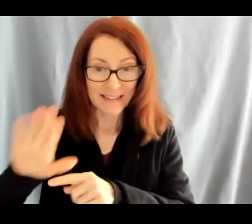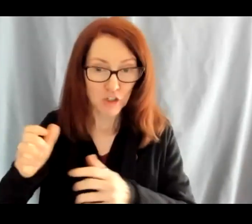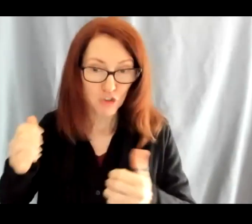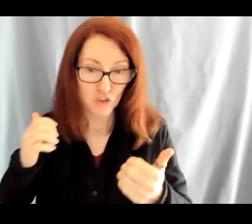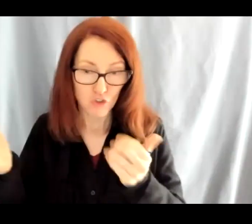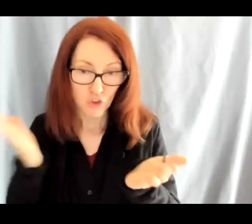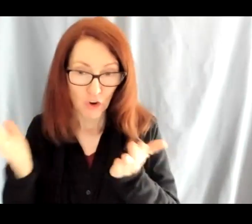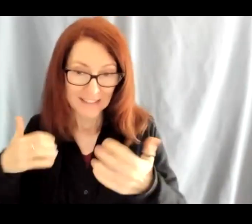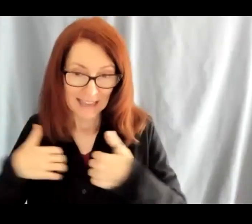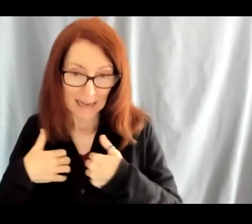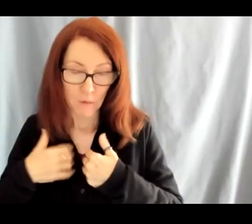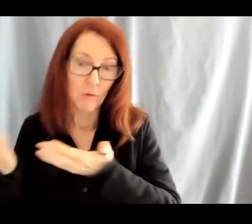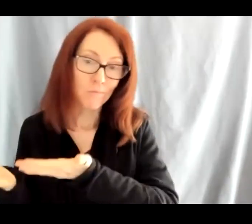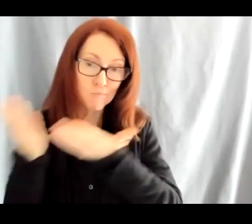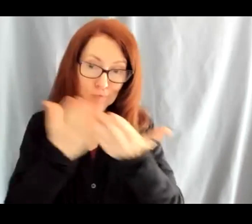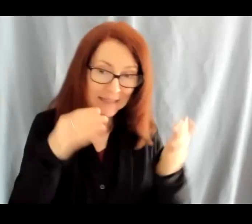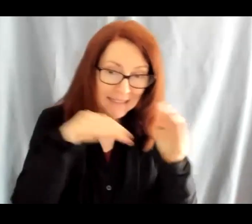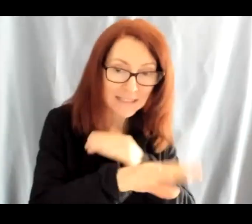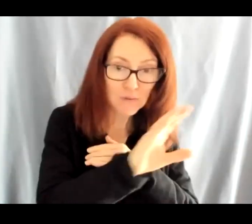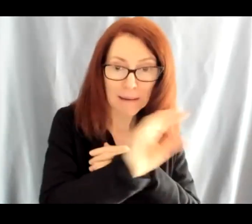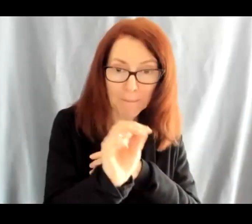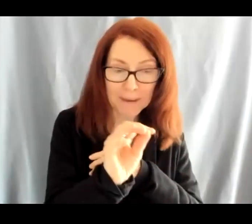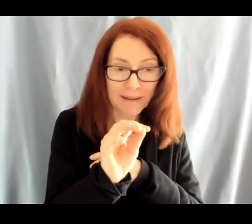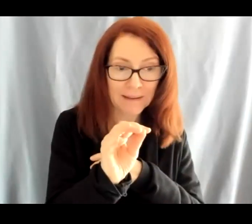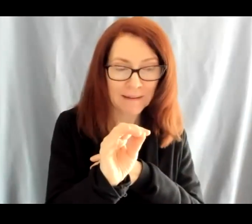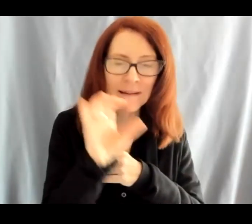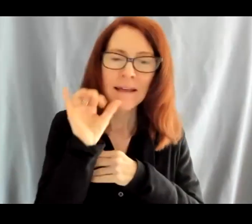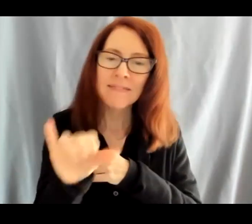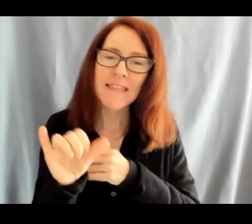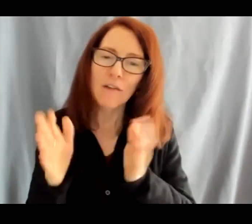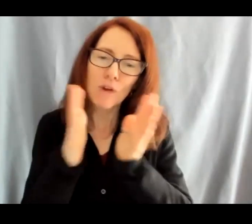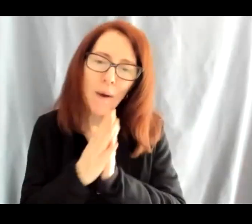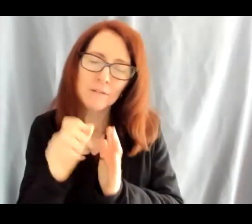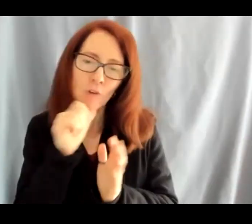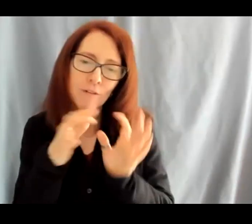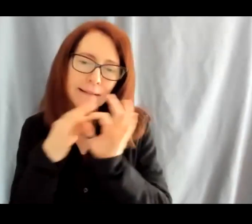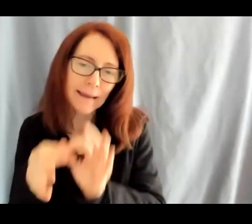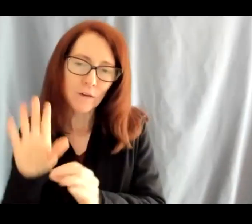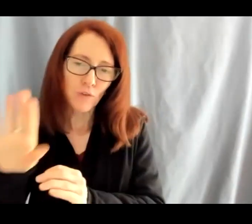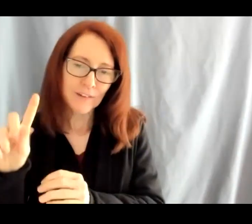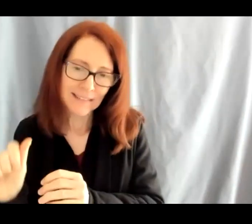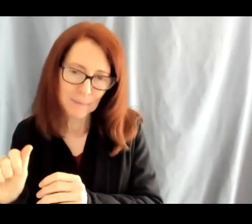that that request isn't related to their disability and therefore you might not have